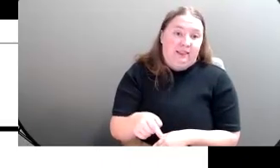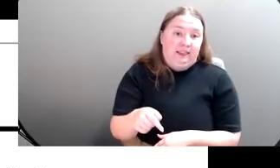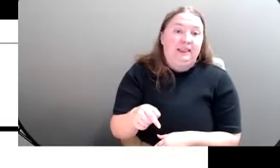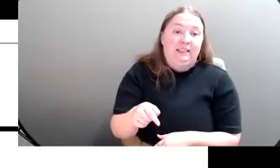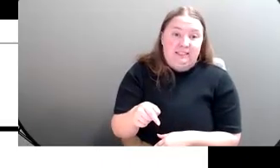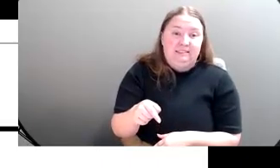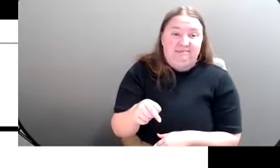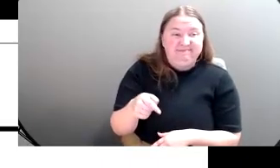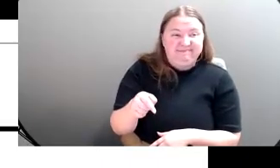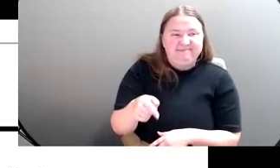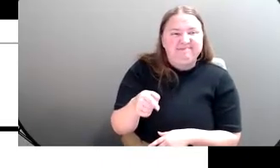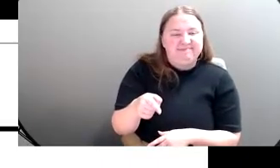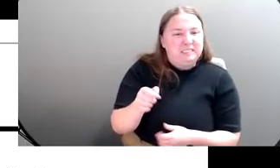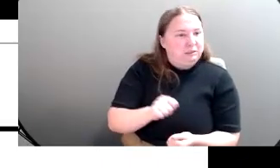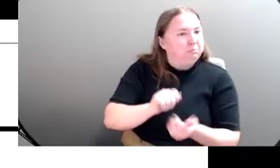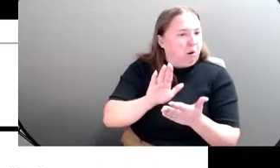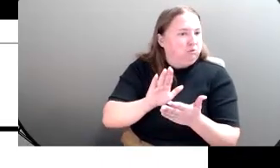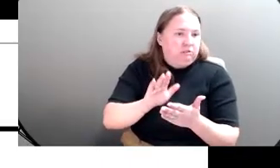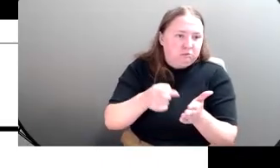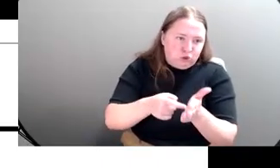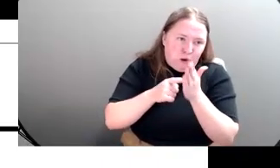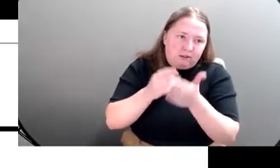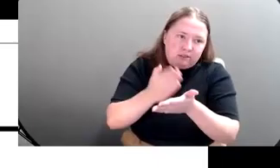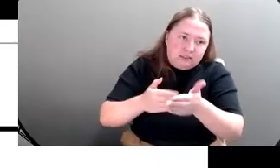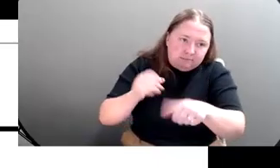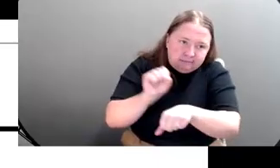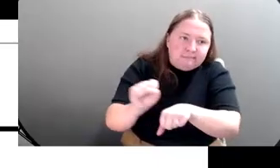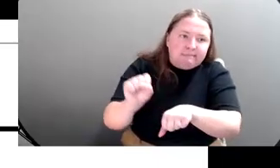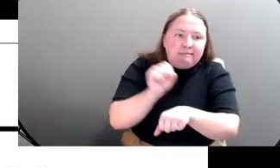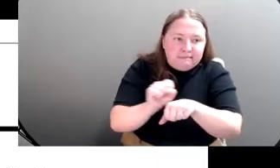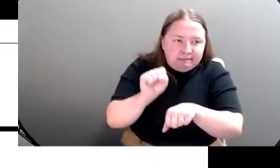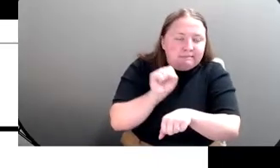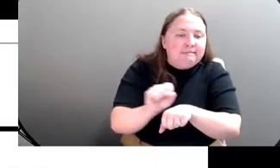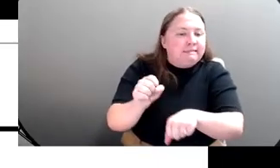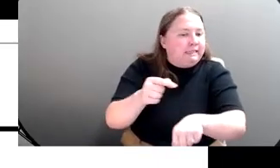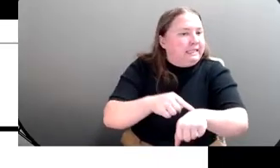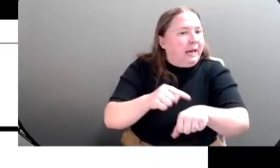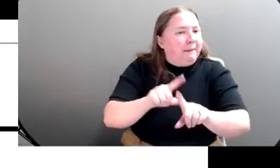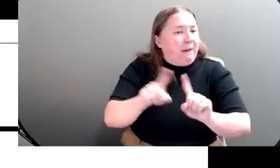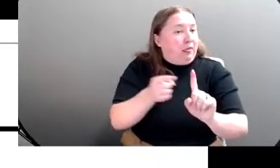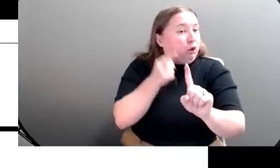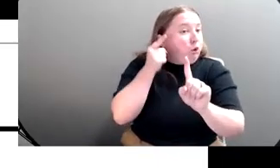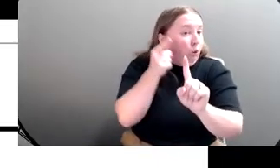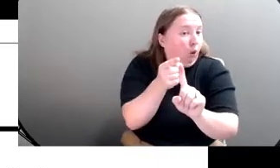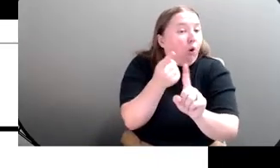these practices do take a little bit of time, but what our goal is here is to kind of show you,